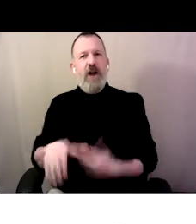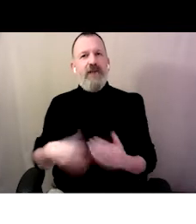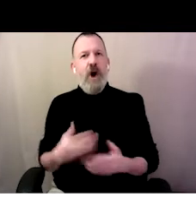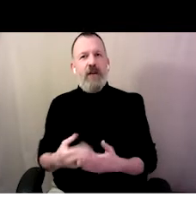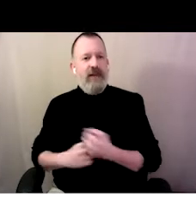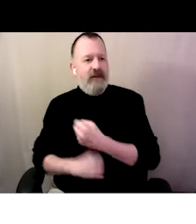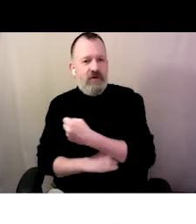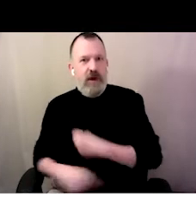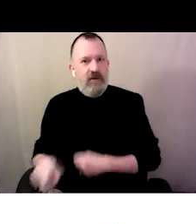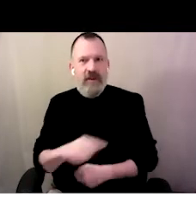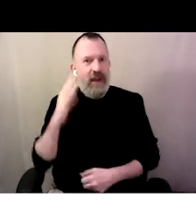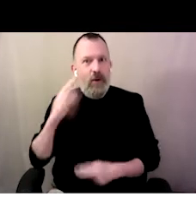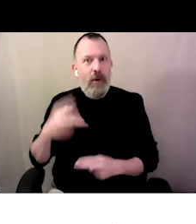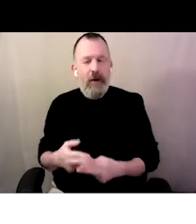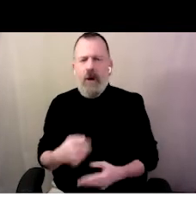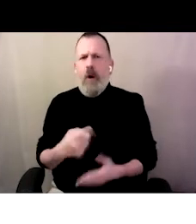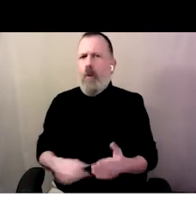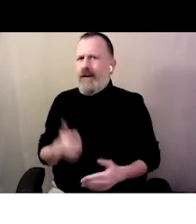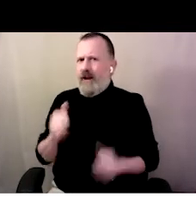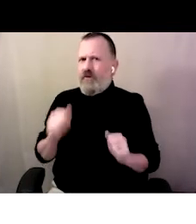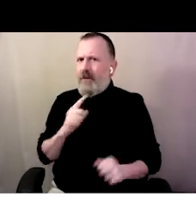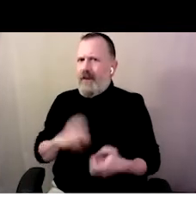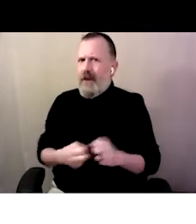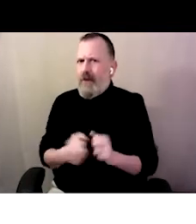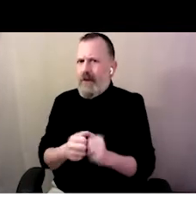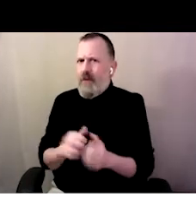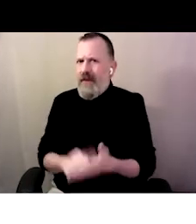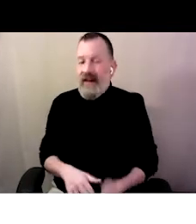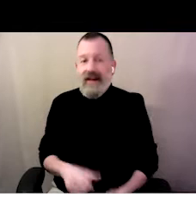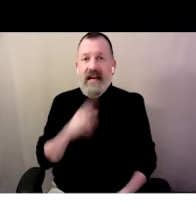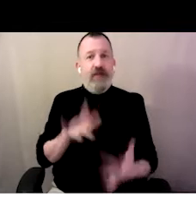CalebBarlow: Well, what else could be the problem in that you shut off all the infrastructure, the